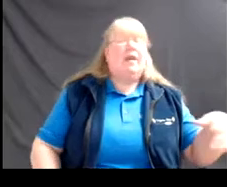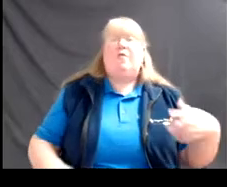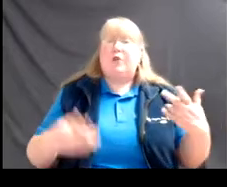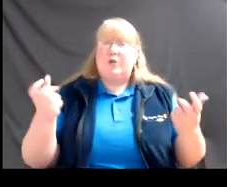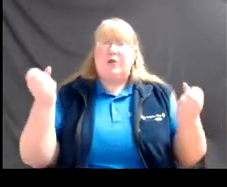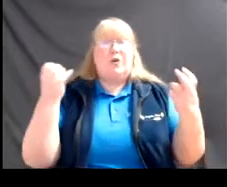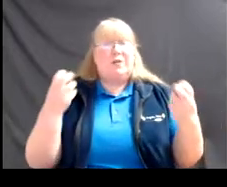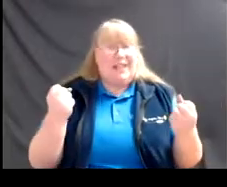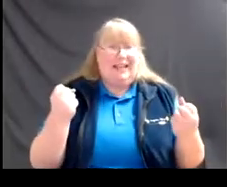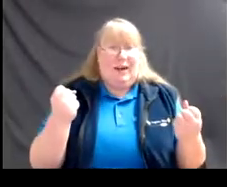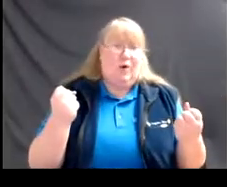For students who use Sign Language,